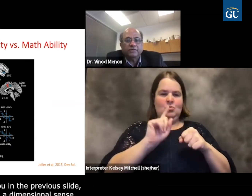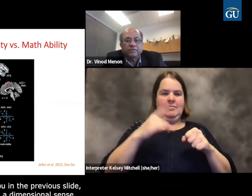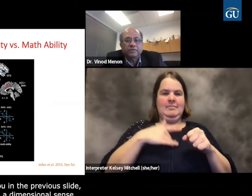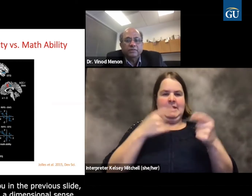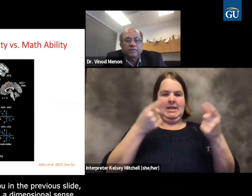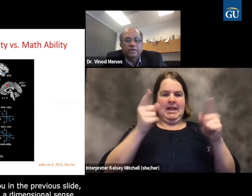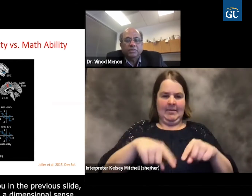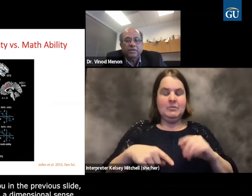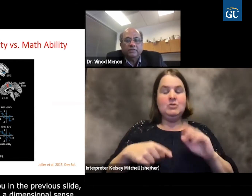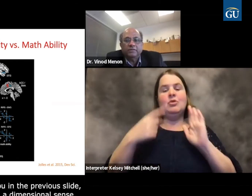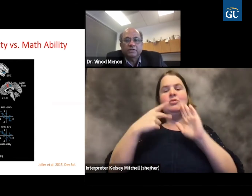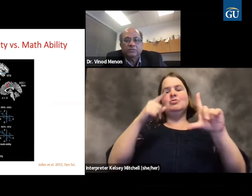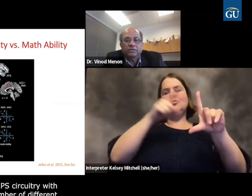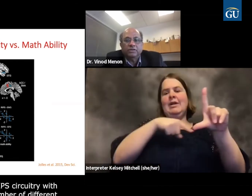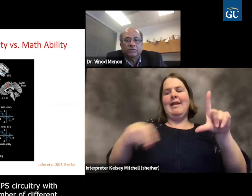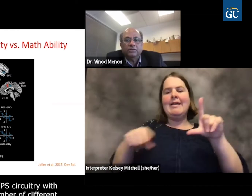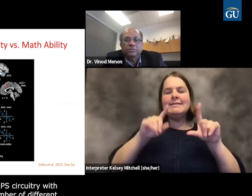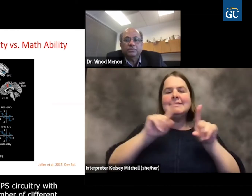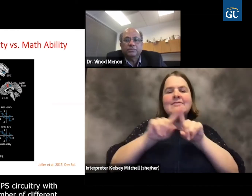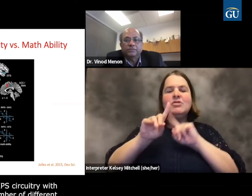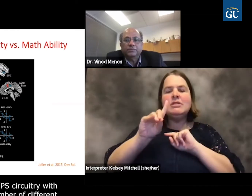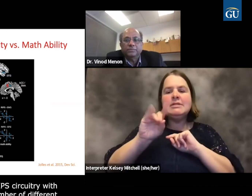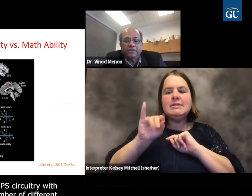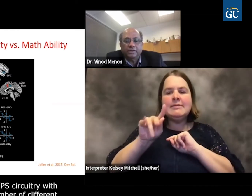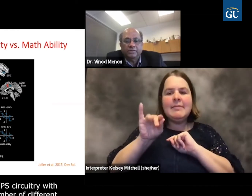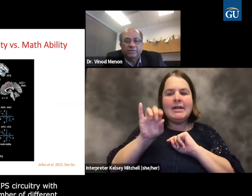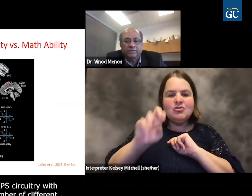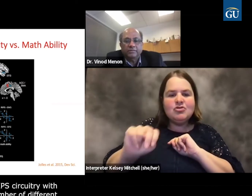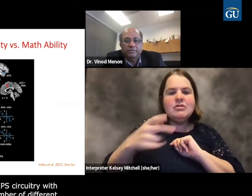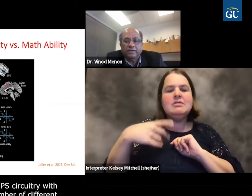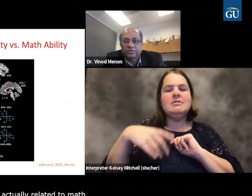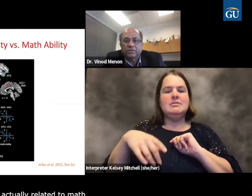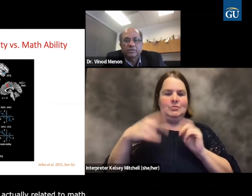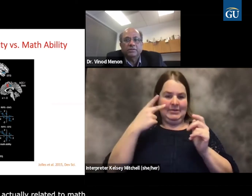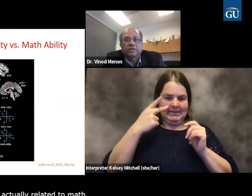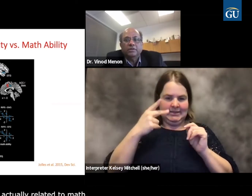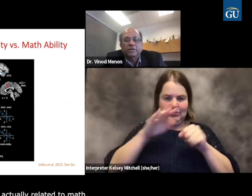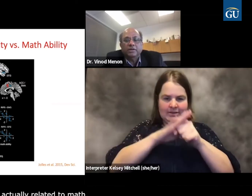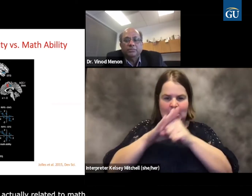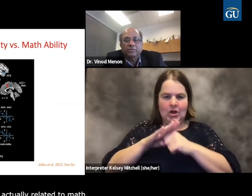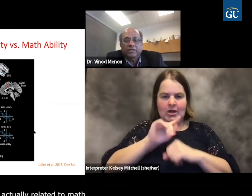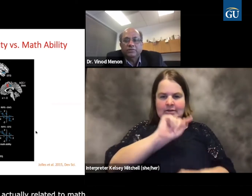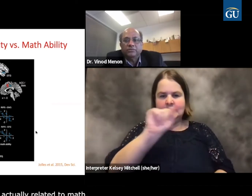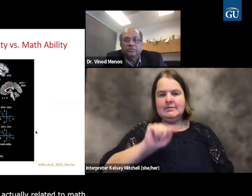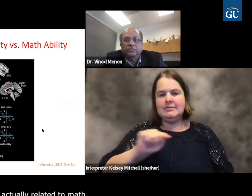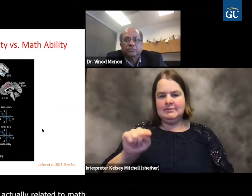dimensional sense the ips circuitry with the number of different variant areas is